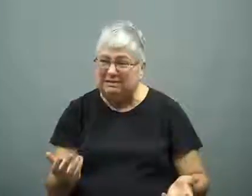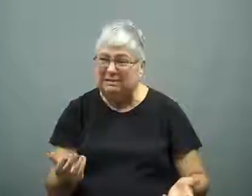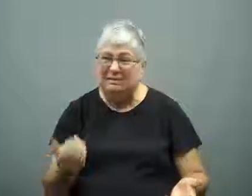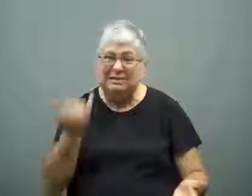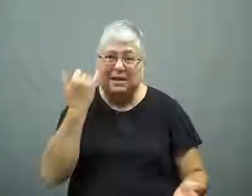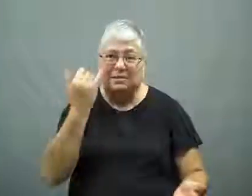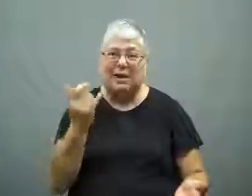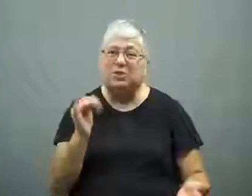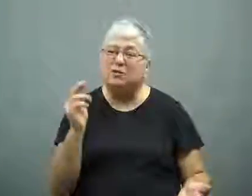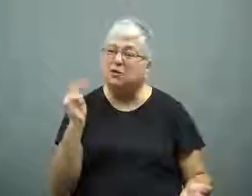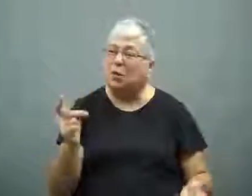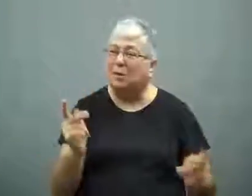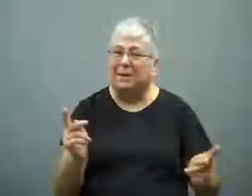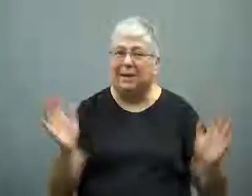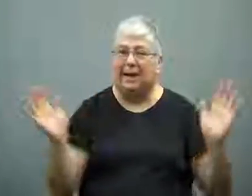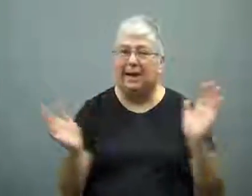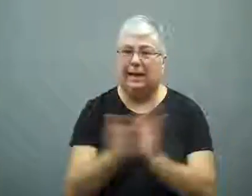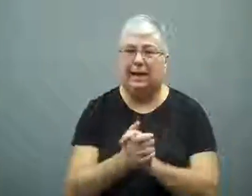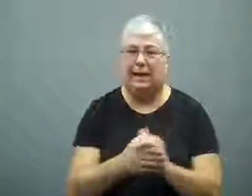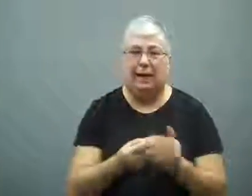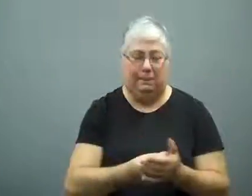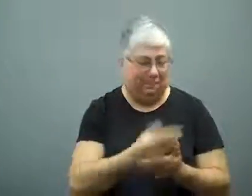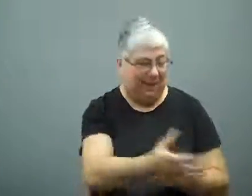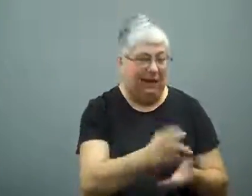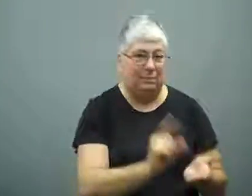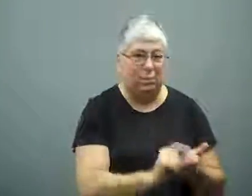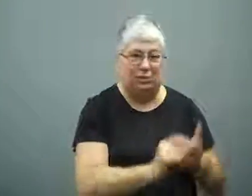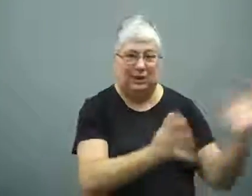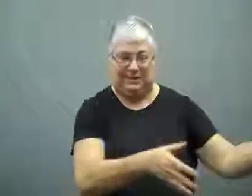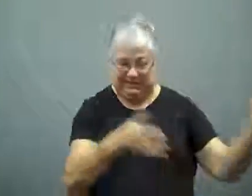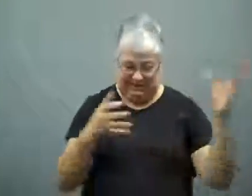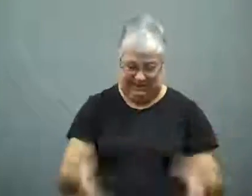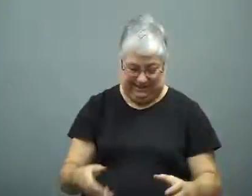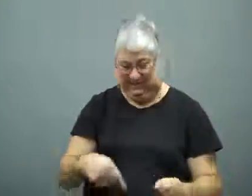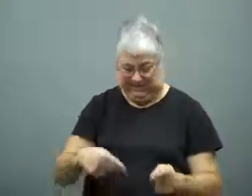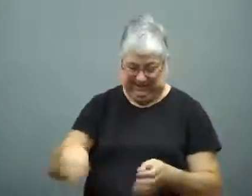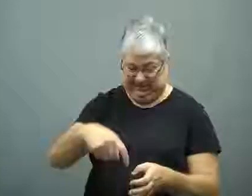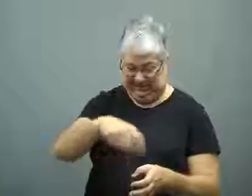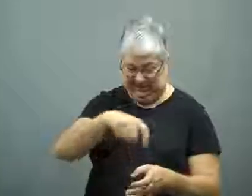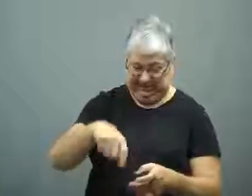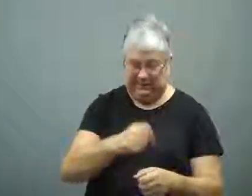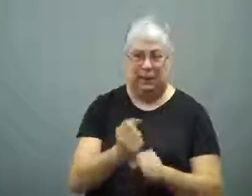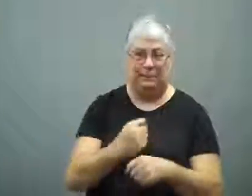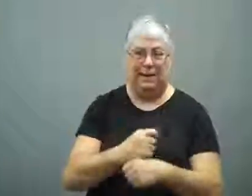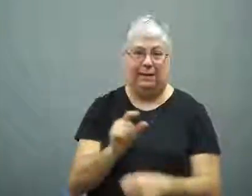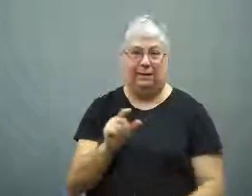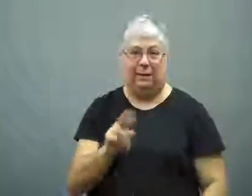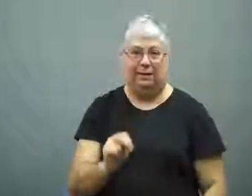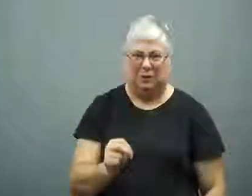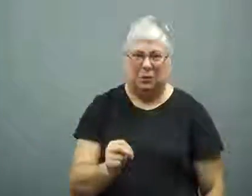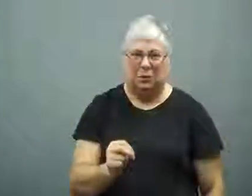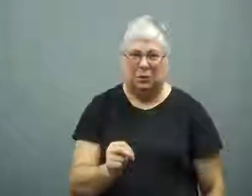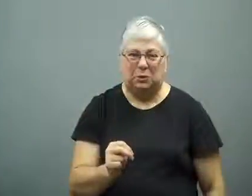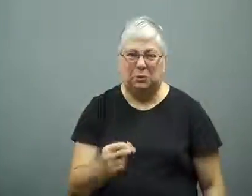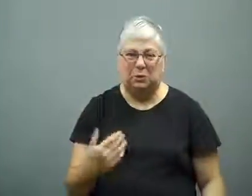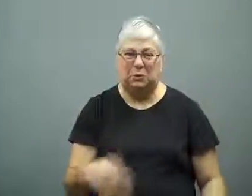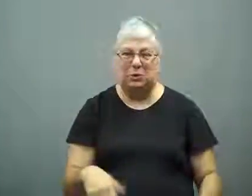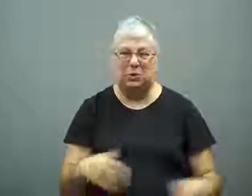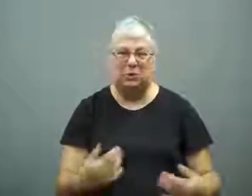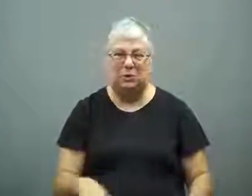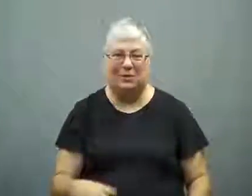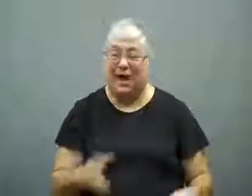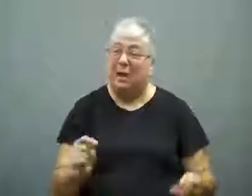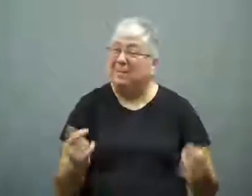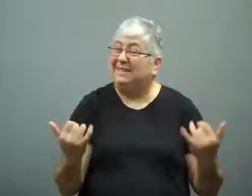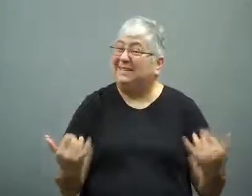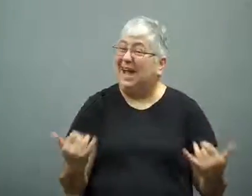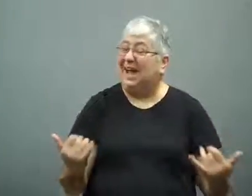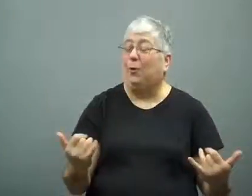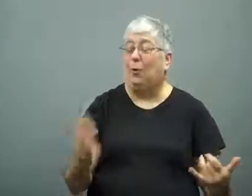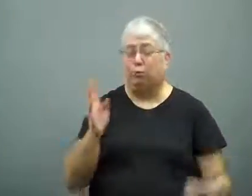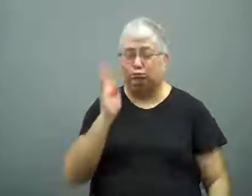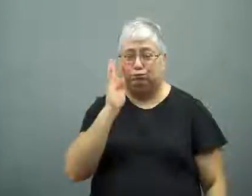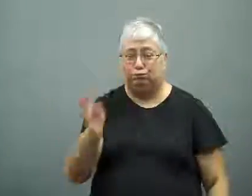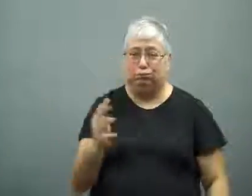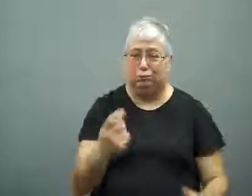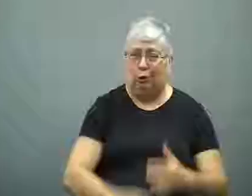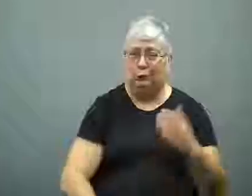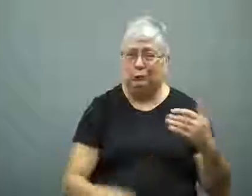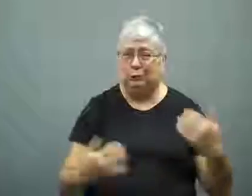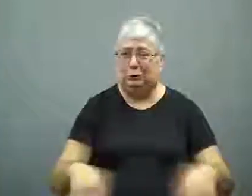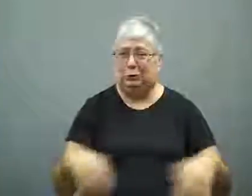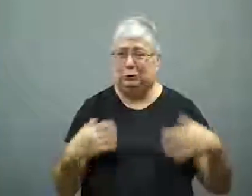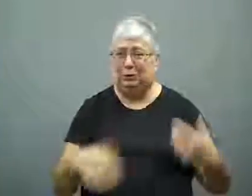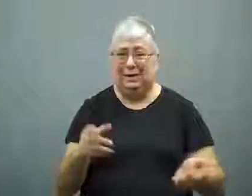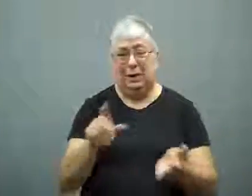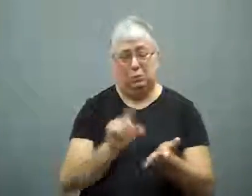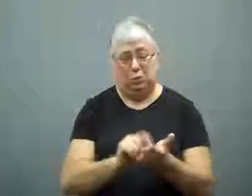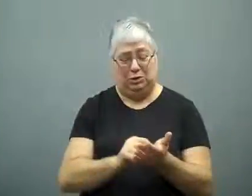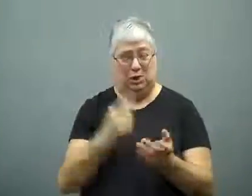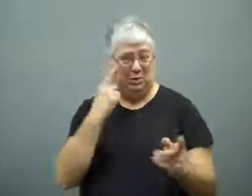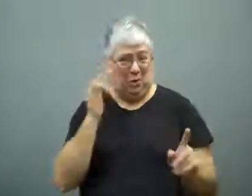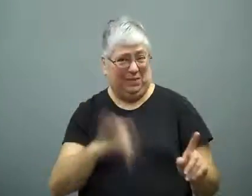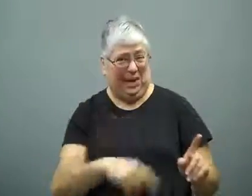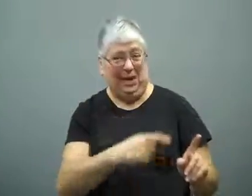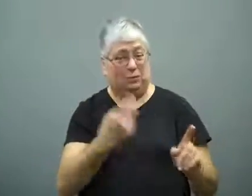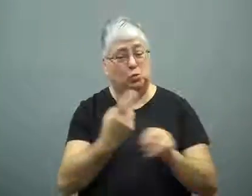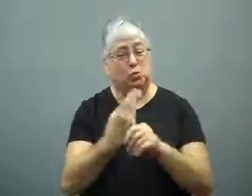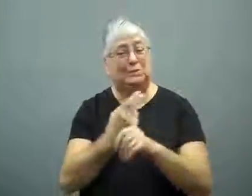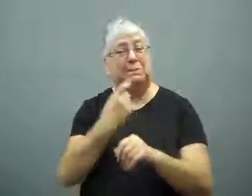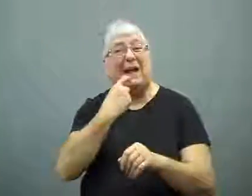Can you imagine if a criminal bought such a printer and made guns to use?